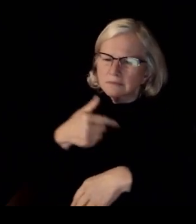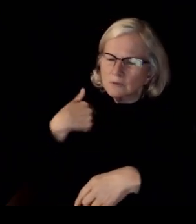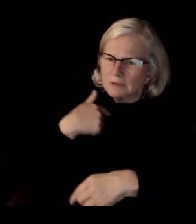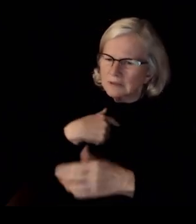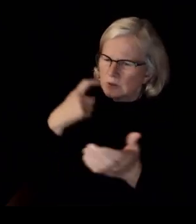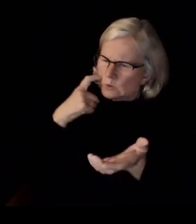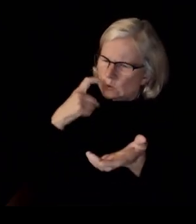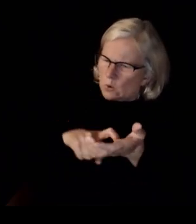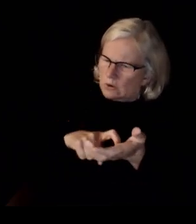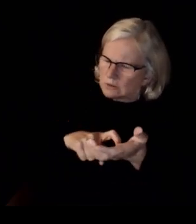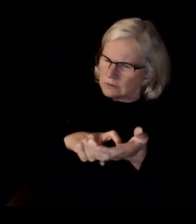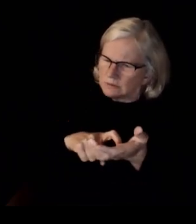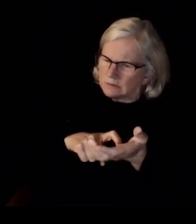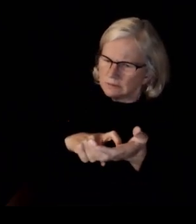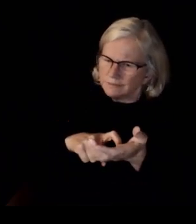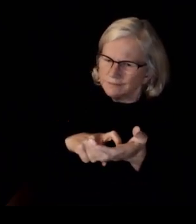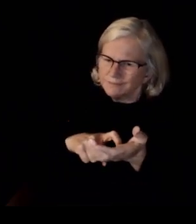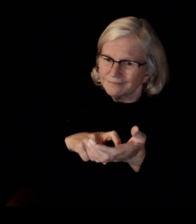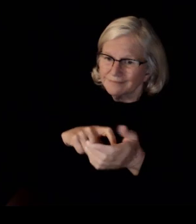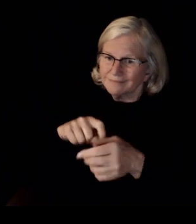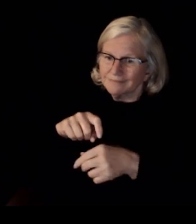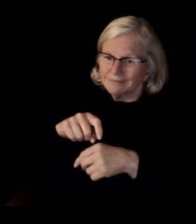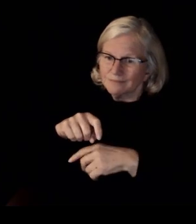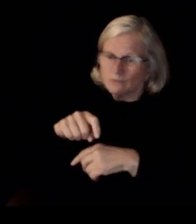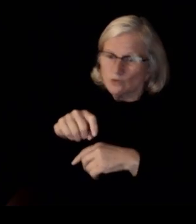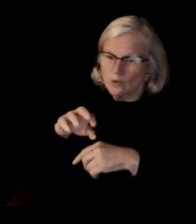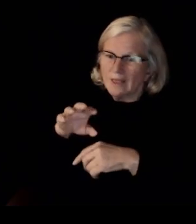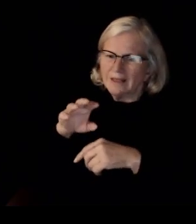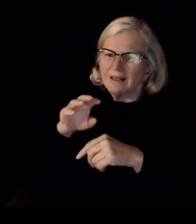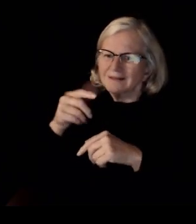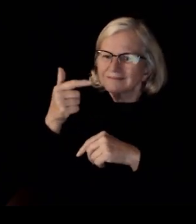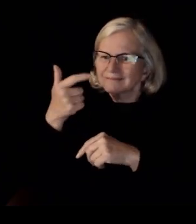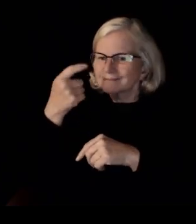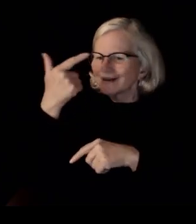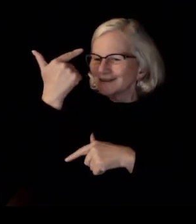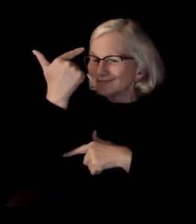and hand sanitizer. As a reminder the state warehouse is intended to be supplemental to